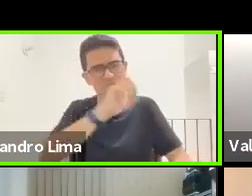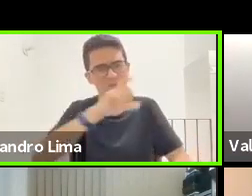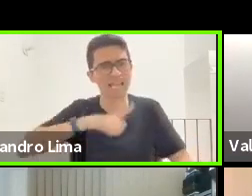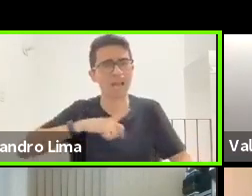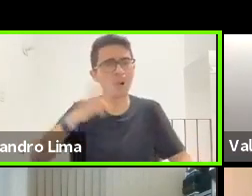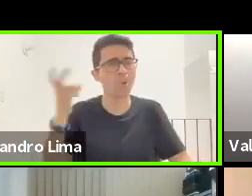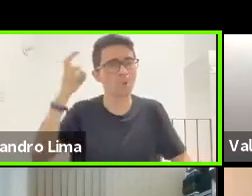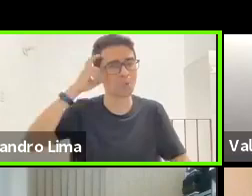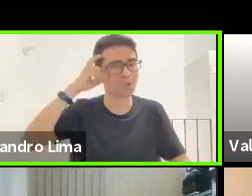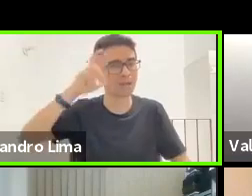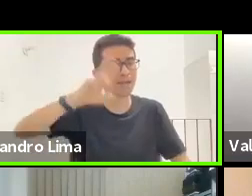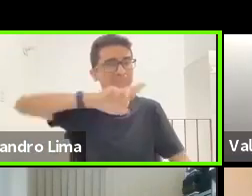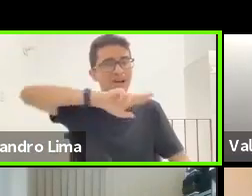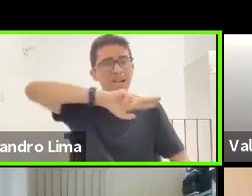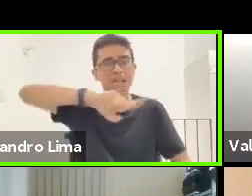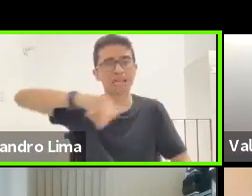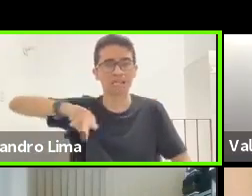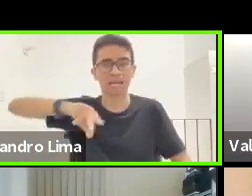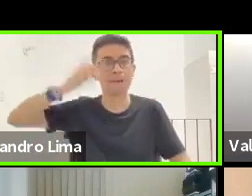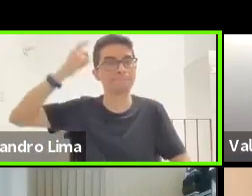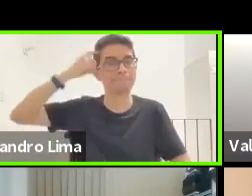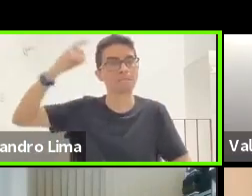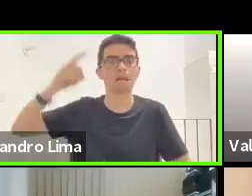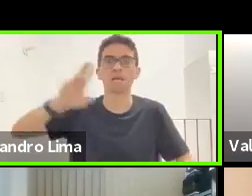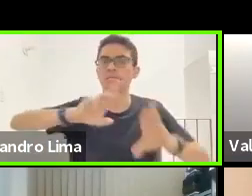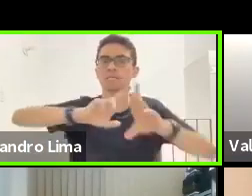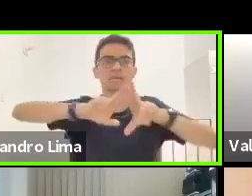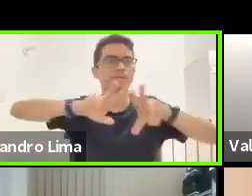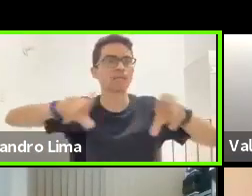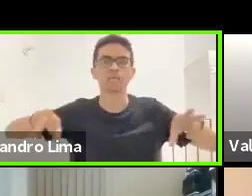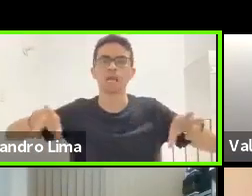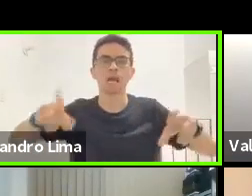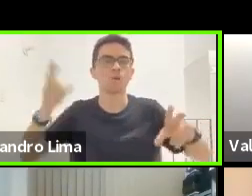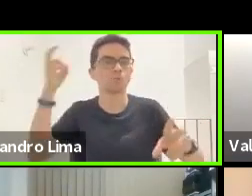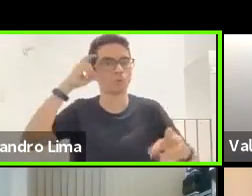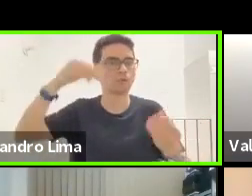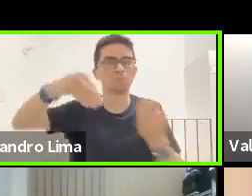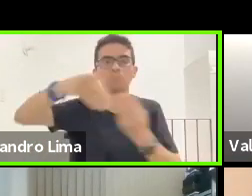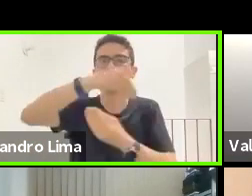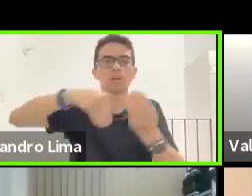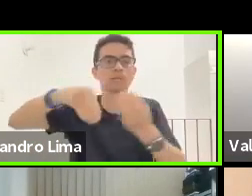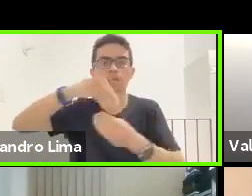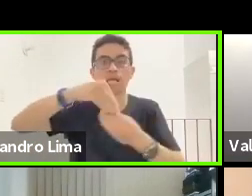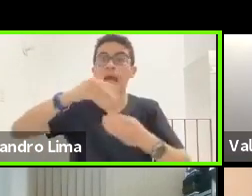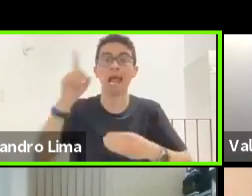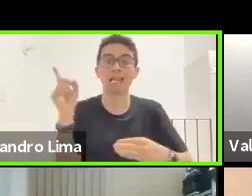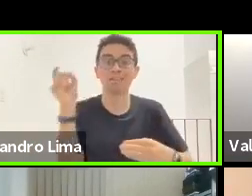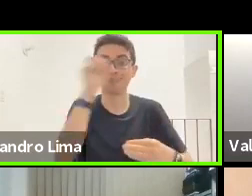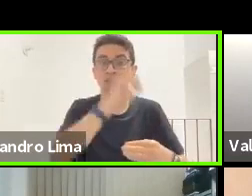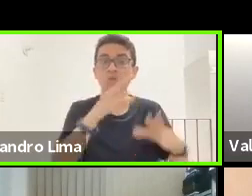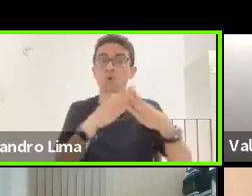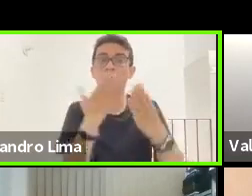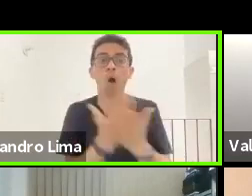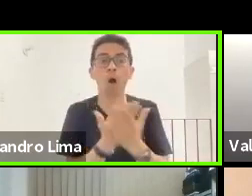of people multiculturalism is difficult to do in school difficult to do in school. Even though we talked about in unit Even though we talked about in